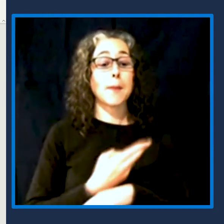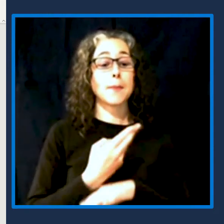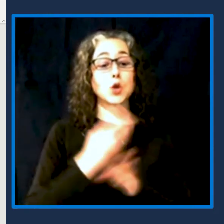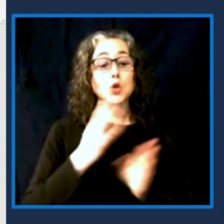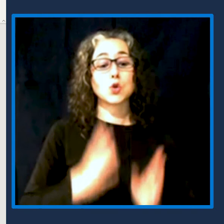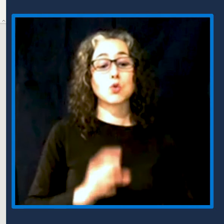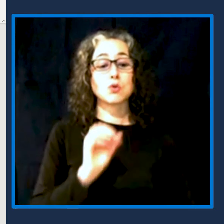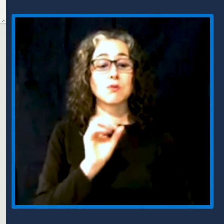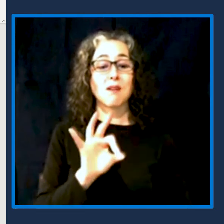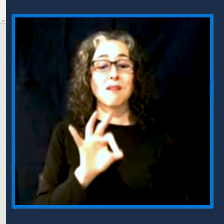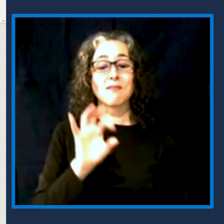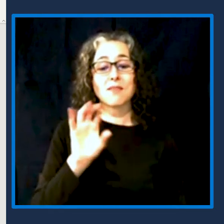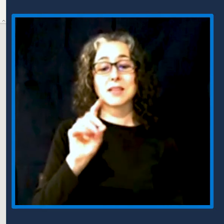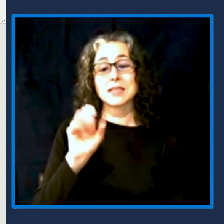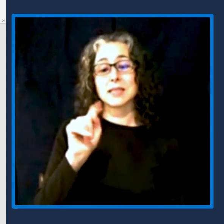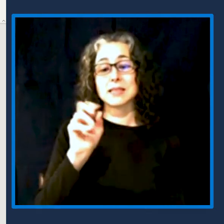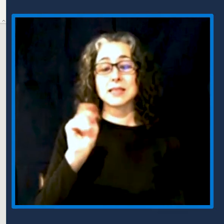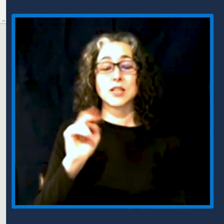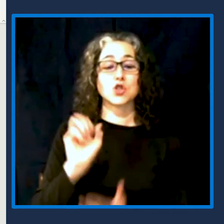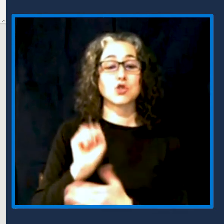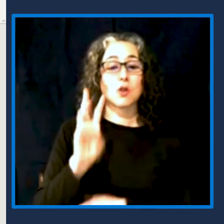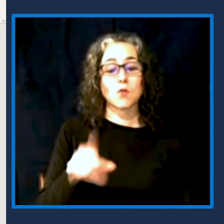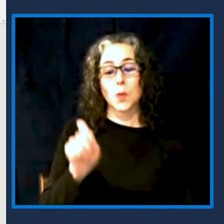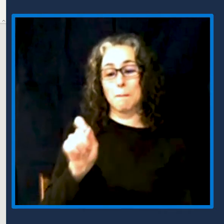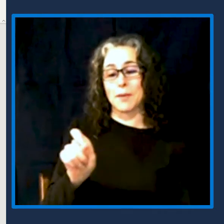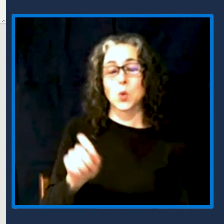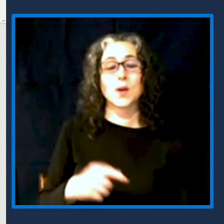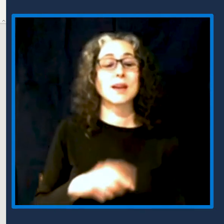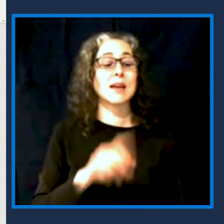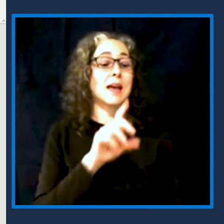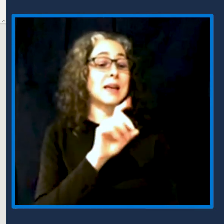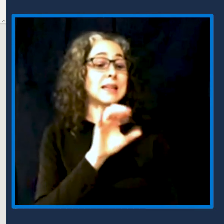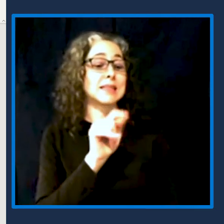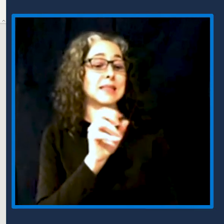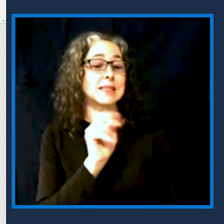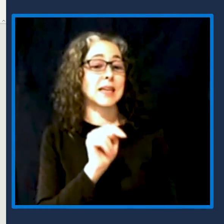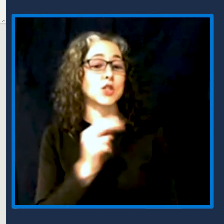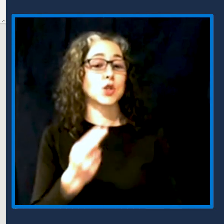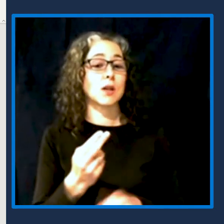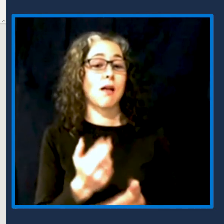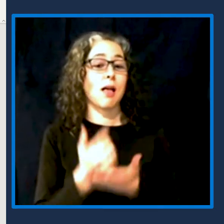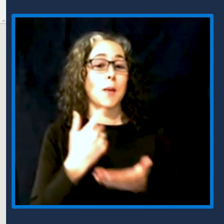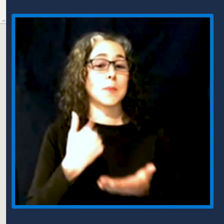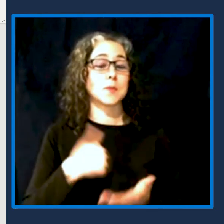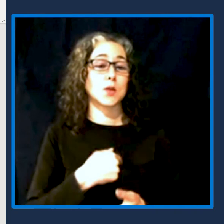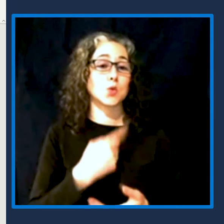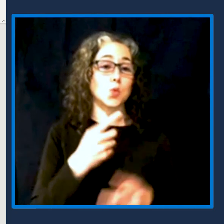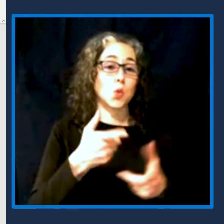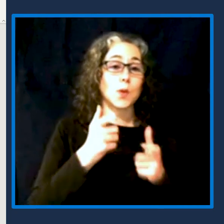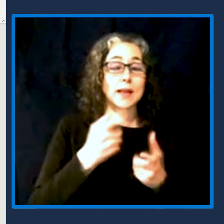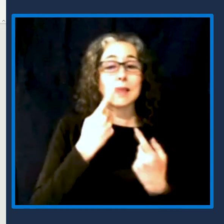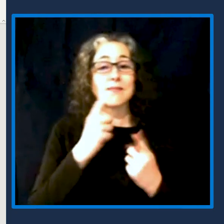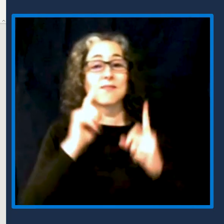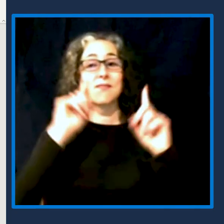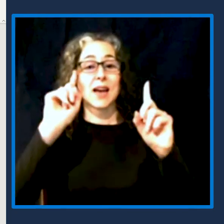software period dictation helps me to quickly and effectively do what i call a brand download